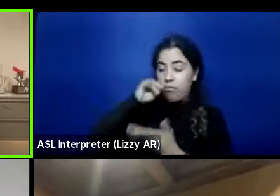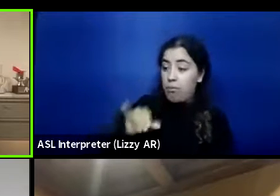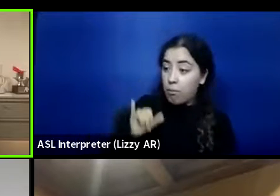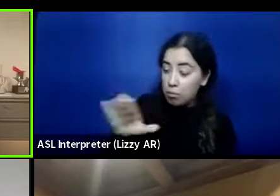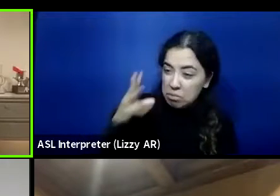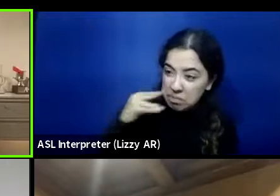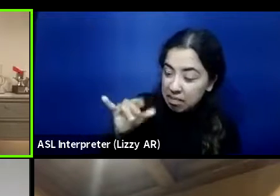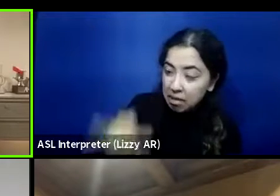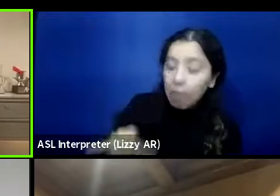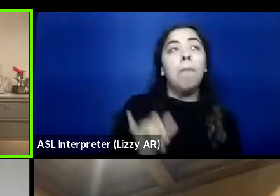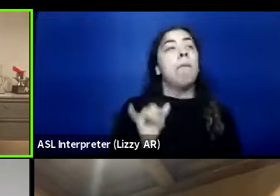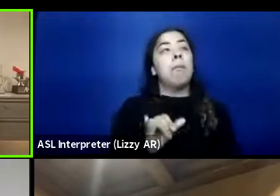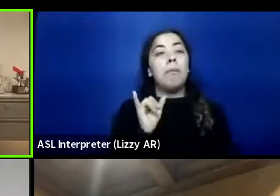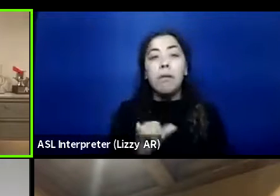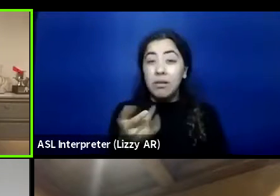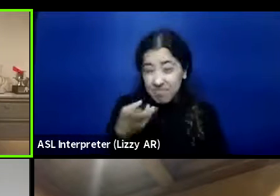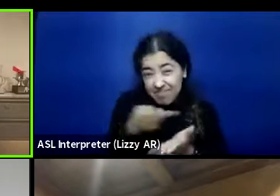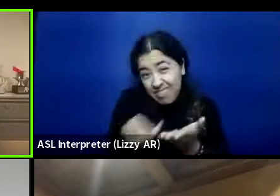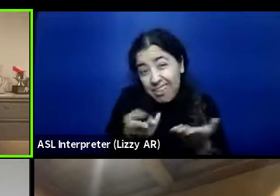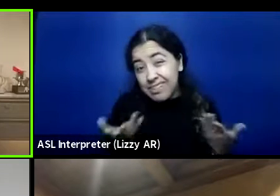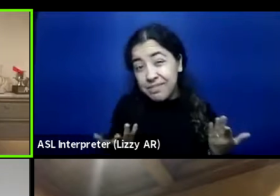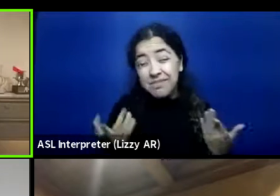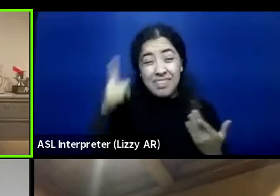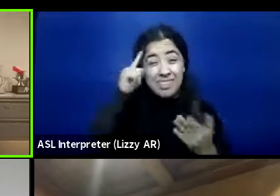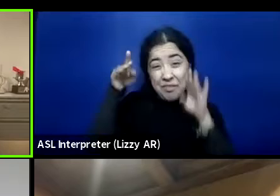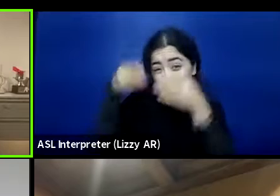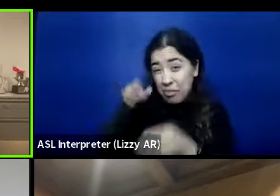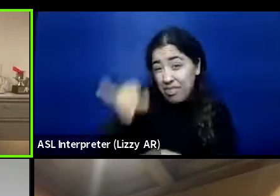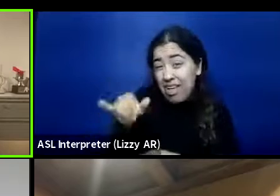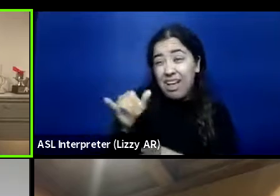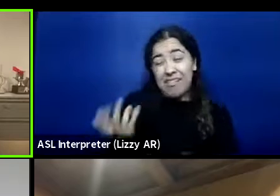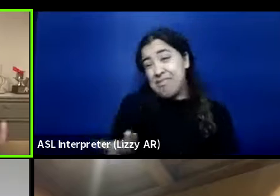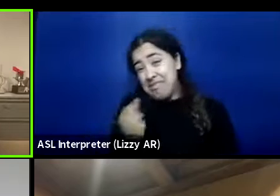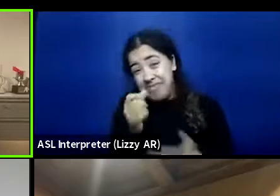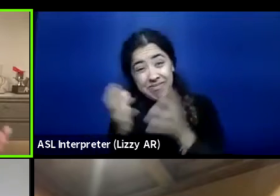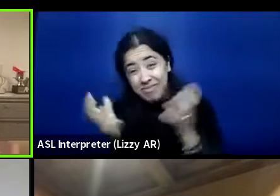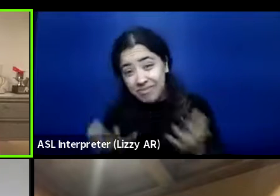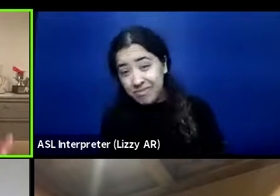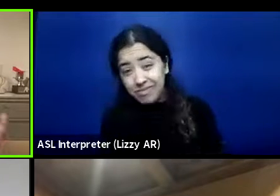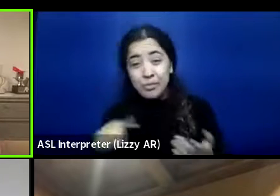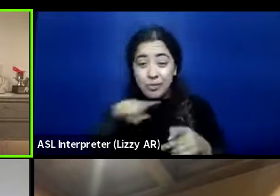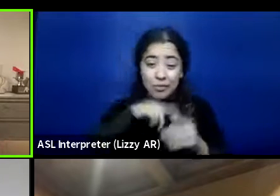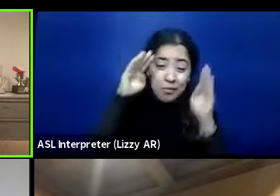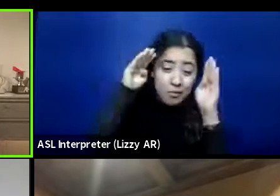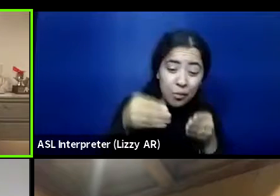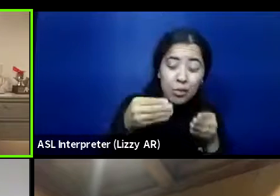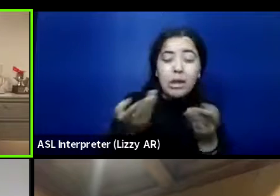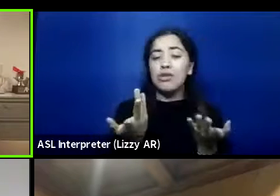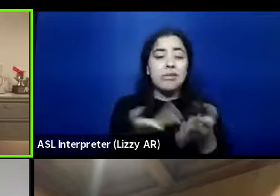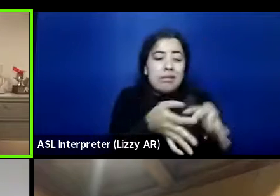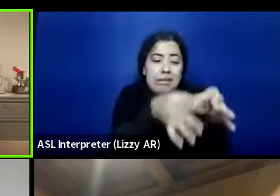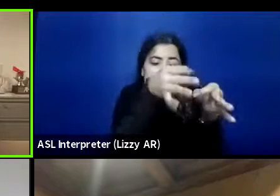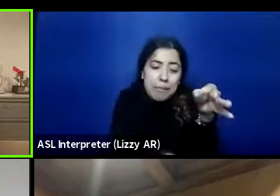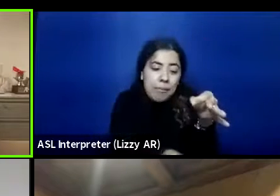I don't think that we focused very much on that at all. I mean, we were very much focused on just trying to get the basic system to work,